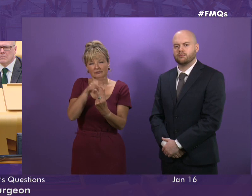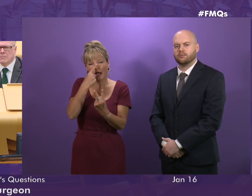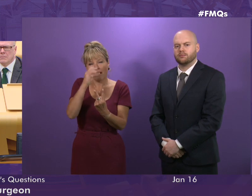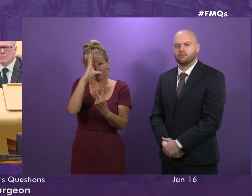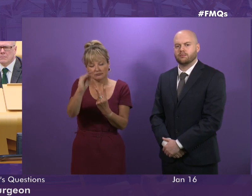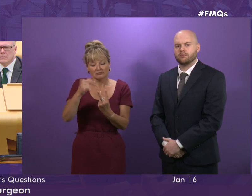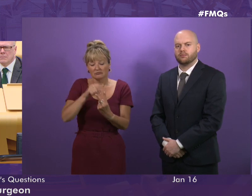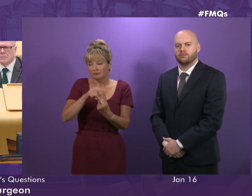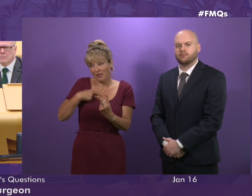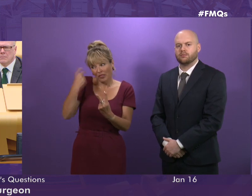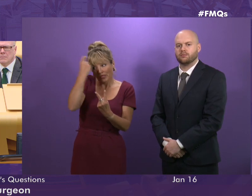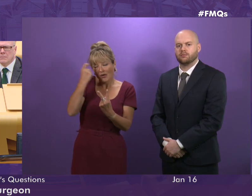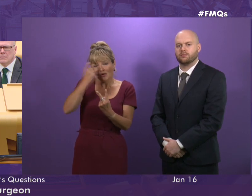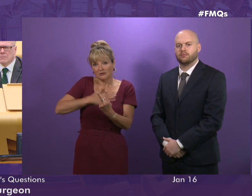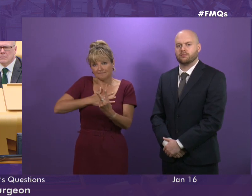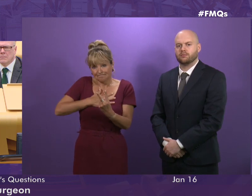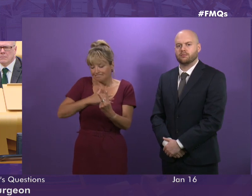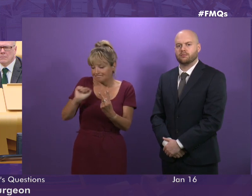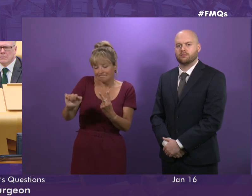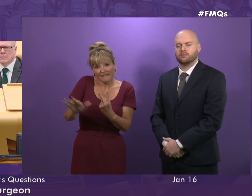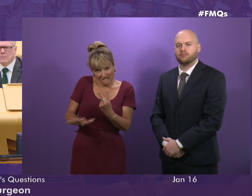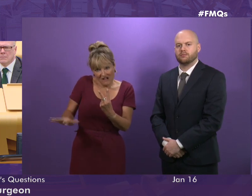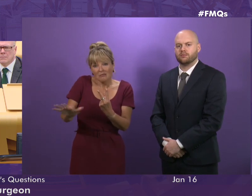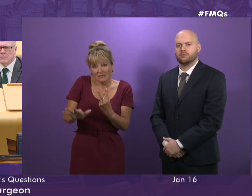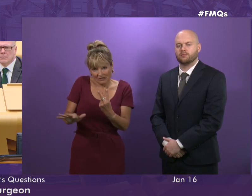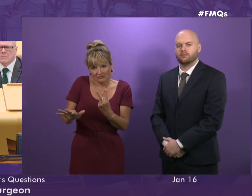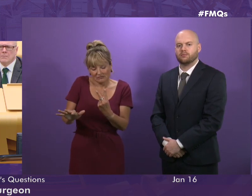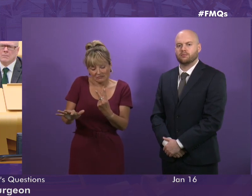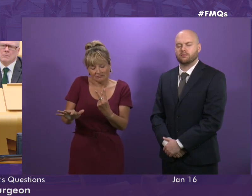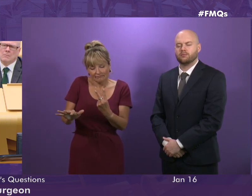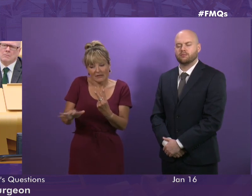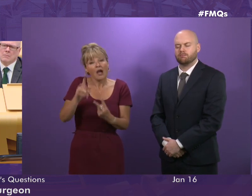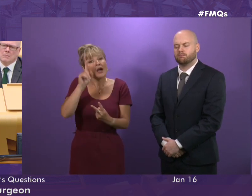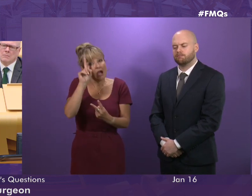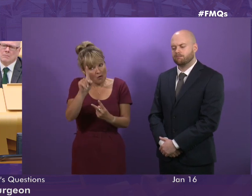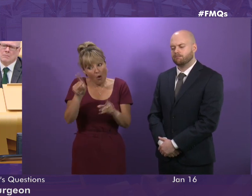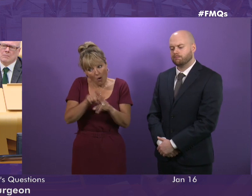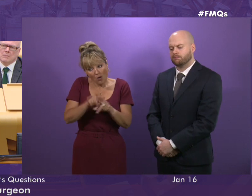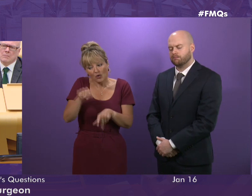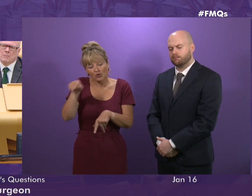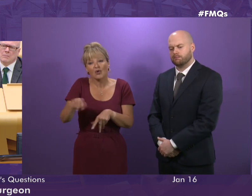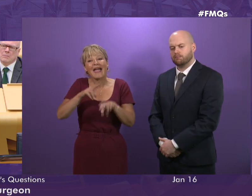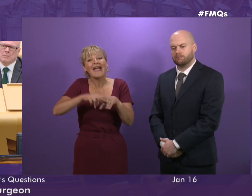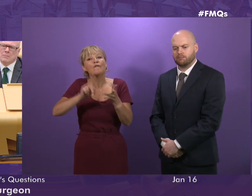my thoughts remain with Allan Marshall’s family; and the lessons that are in the FAI